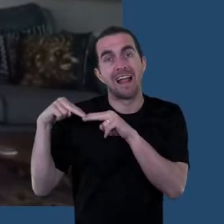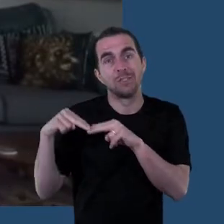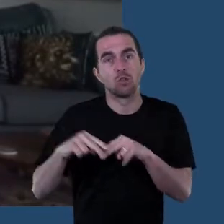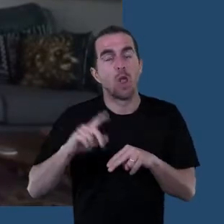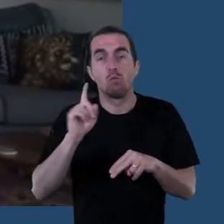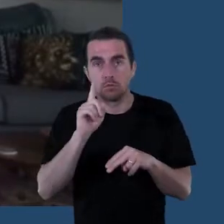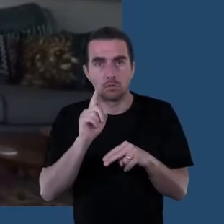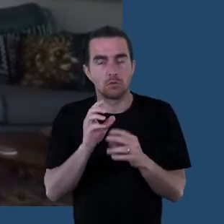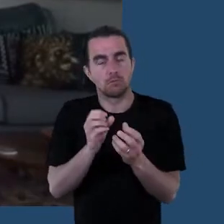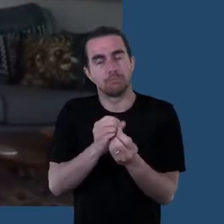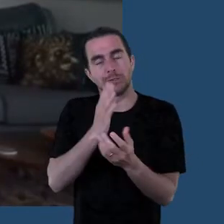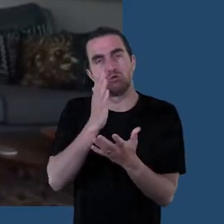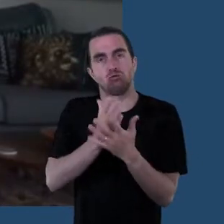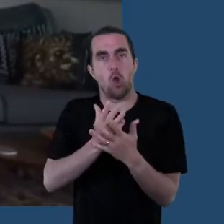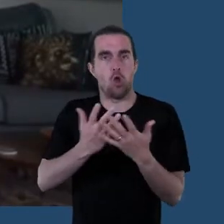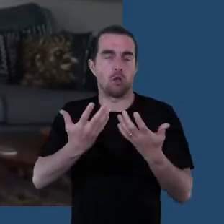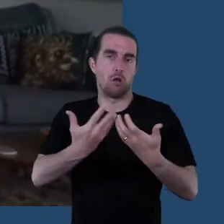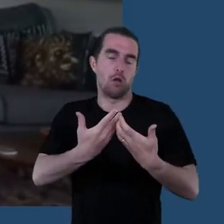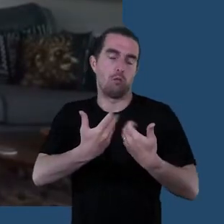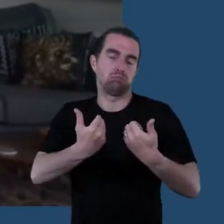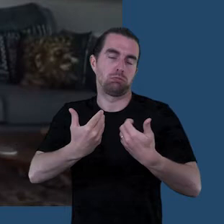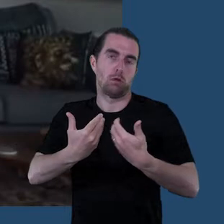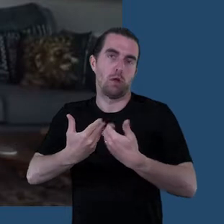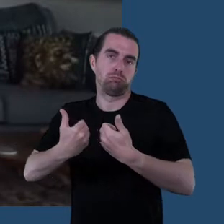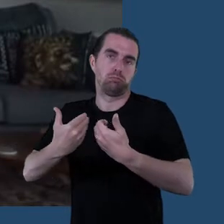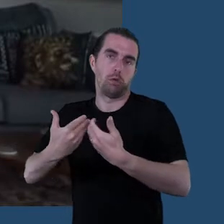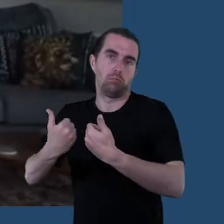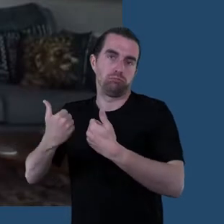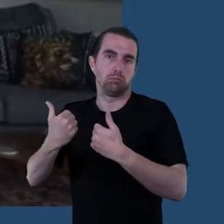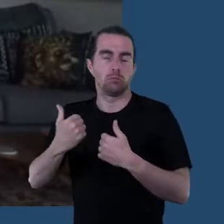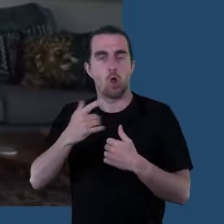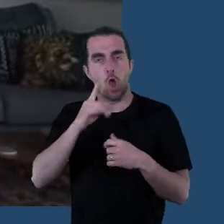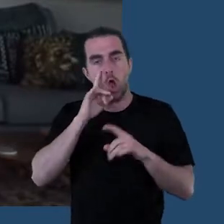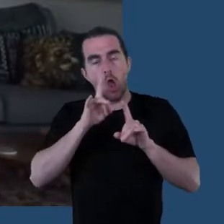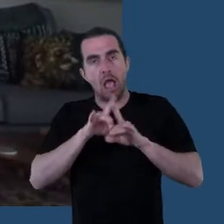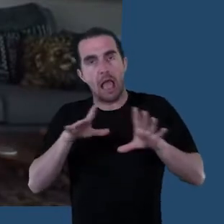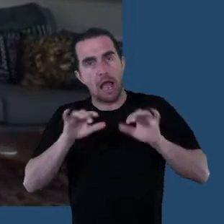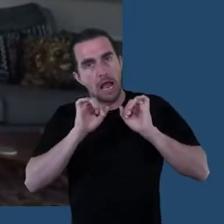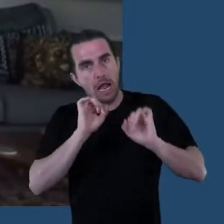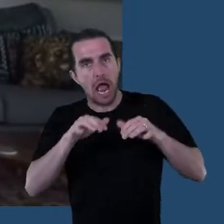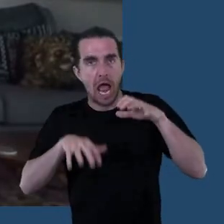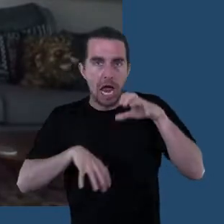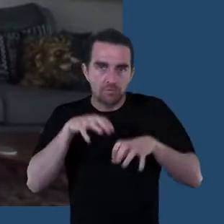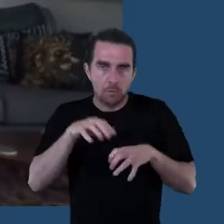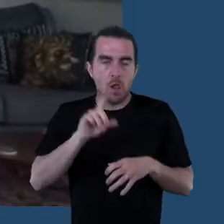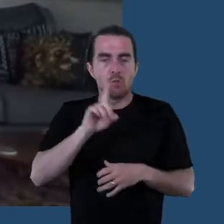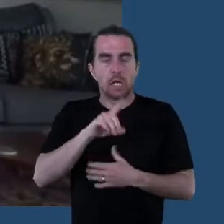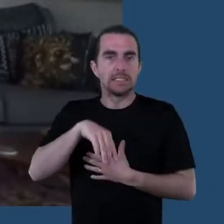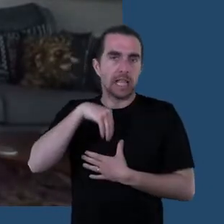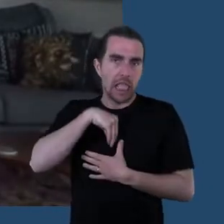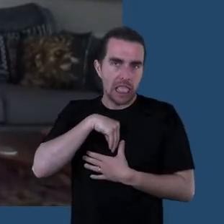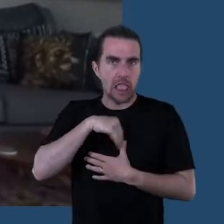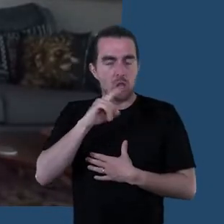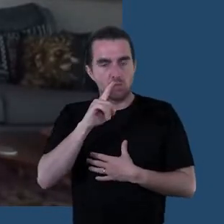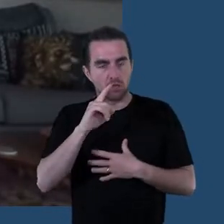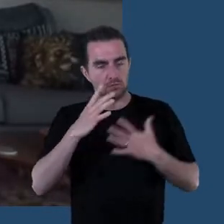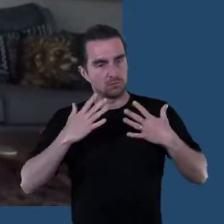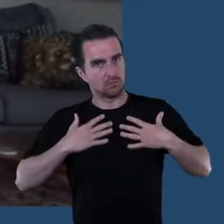largely just making observations at the outsides of animals, the way they looked, the insides of the animals, the structures that they have,